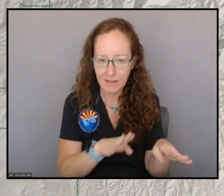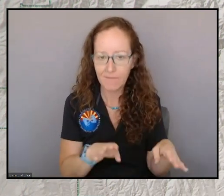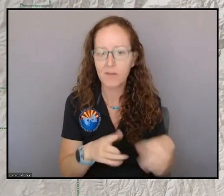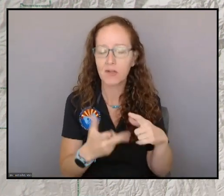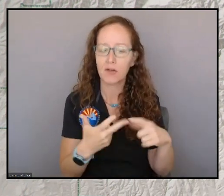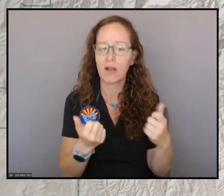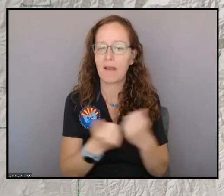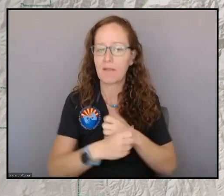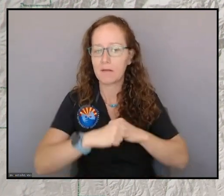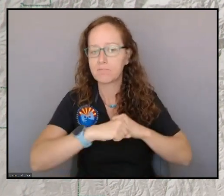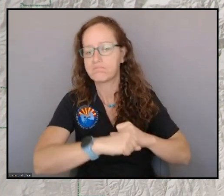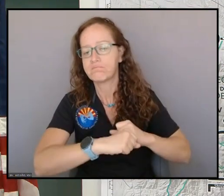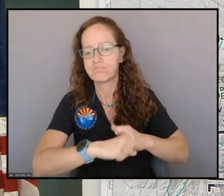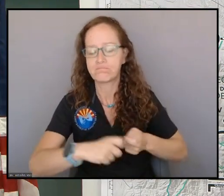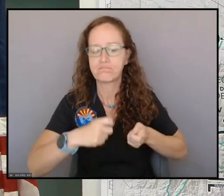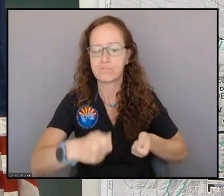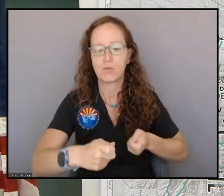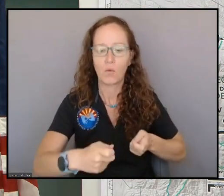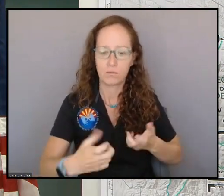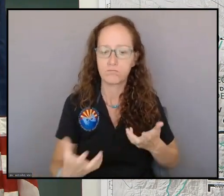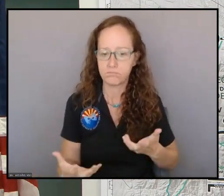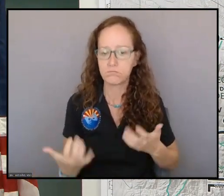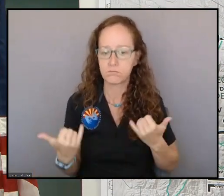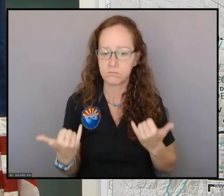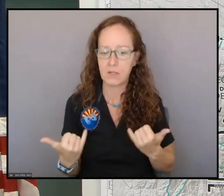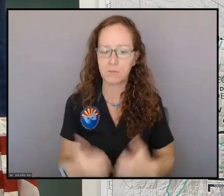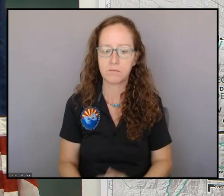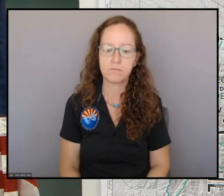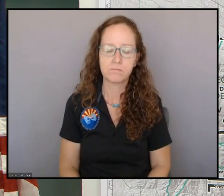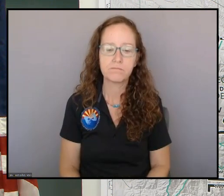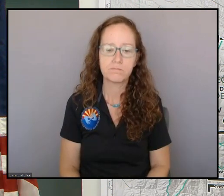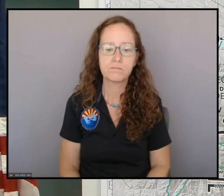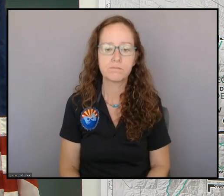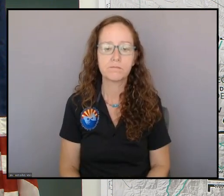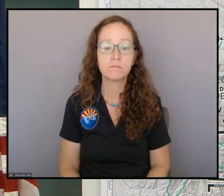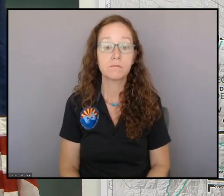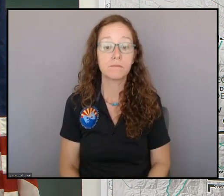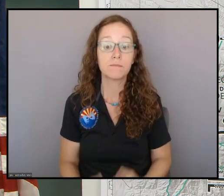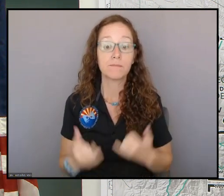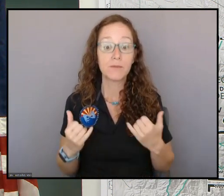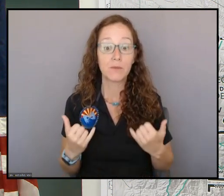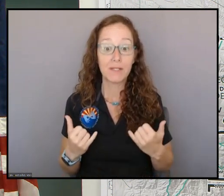on the fire's edge there so. With that, we still do have